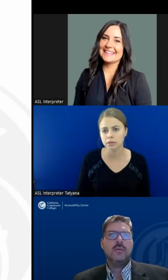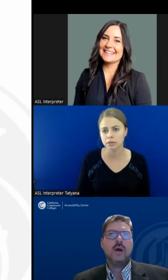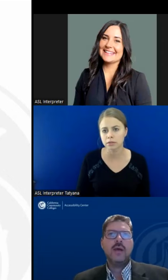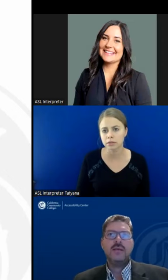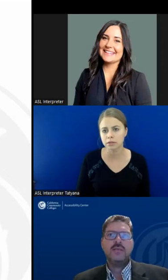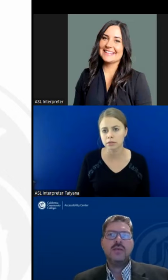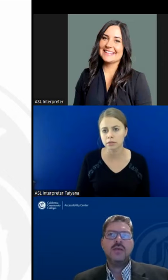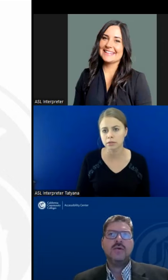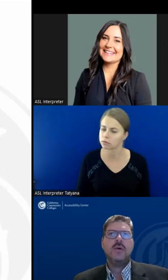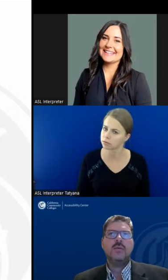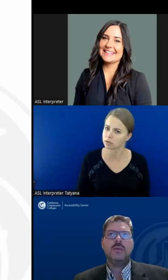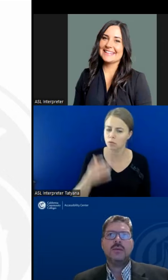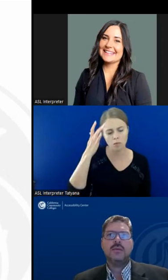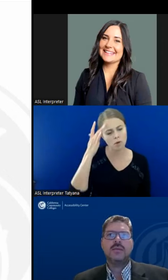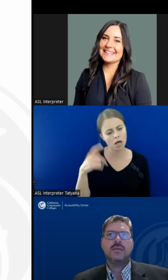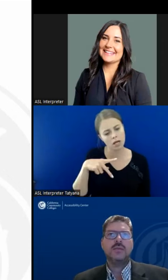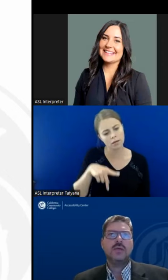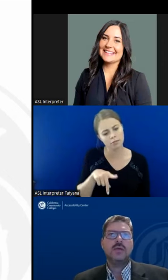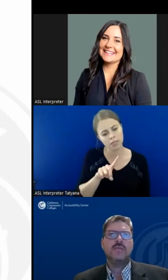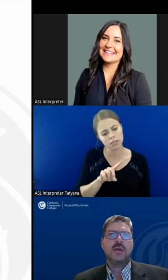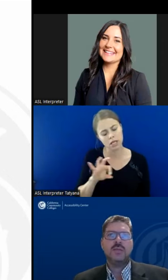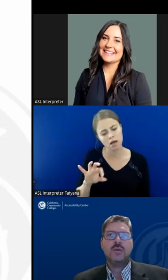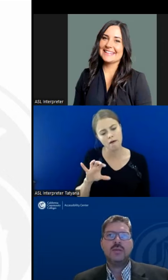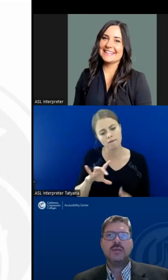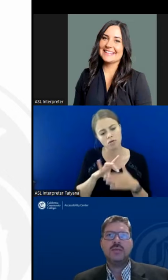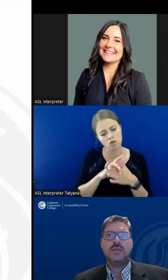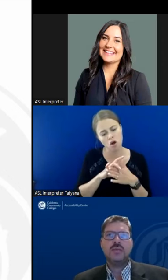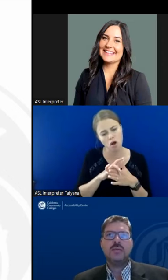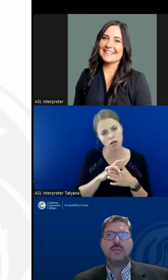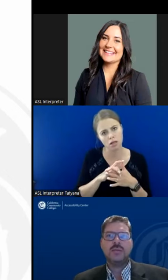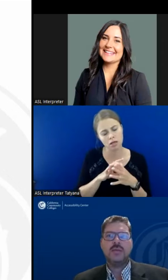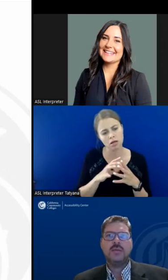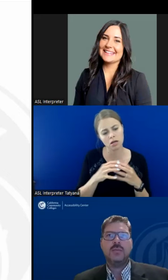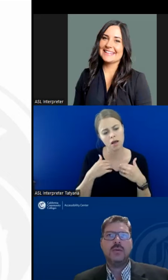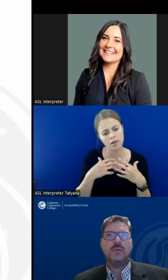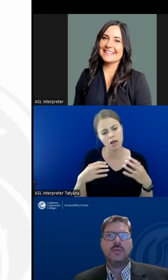why does PDF content seem to have much more accessibility problems than web content?